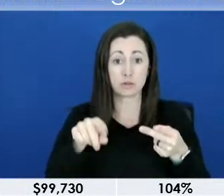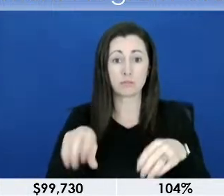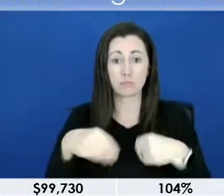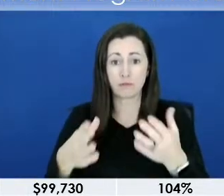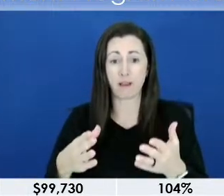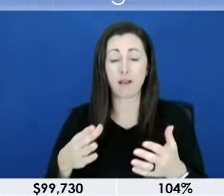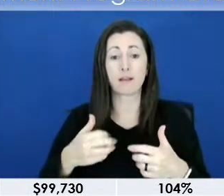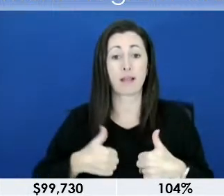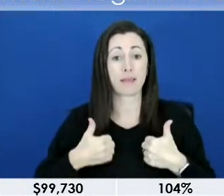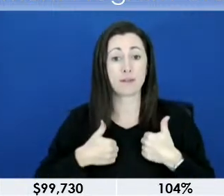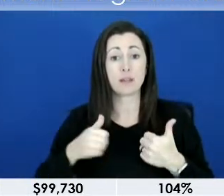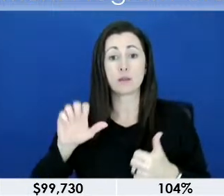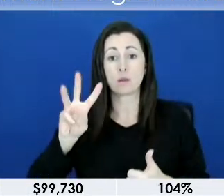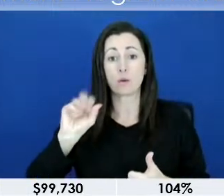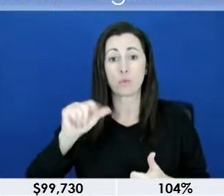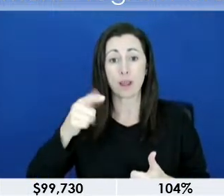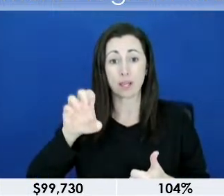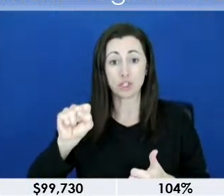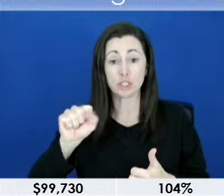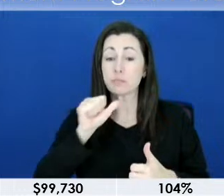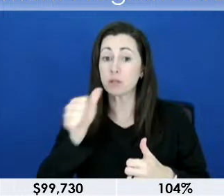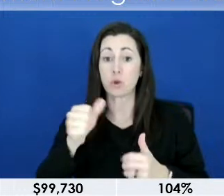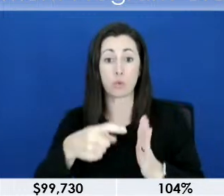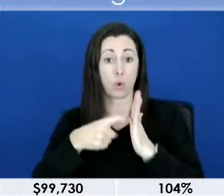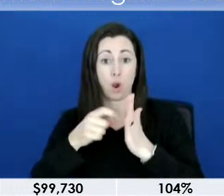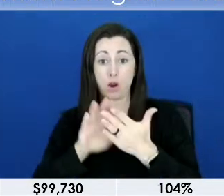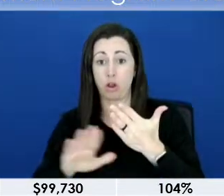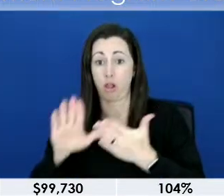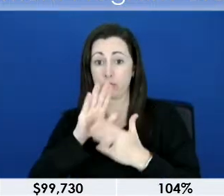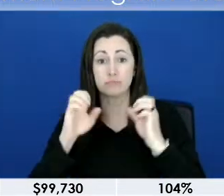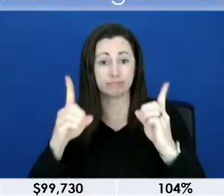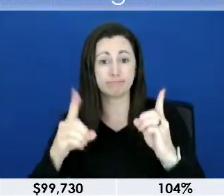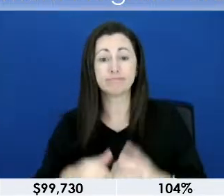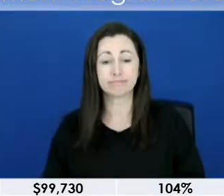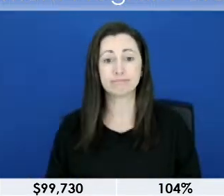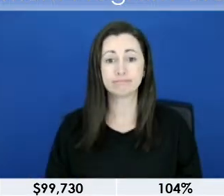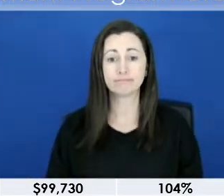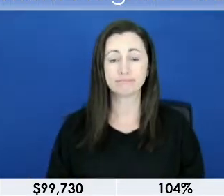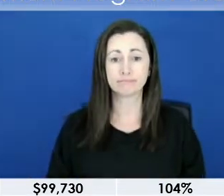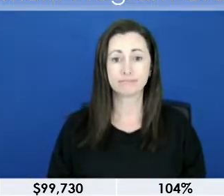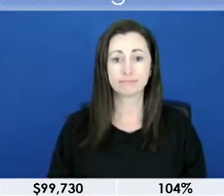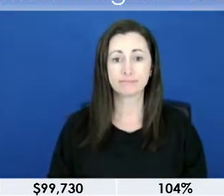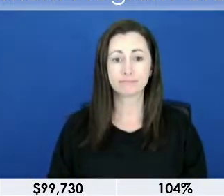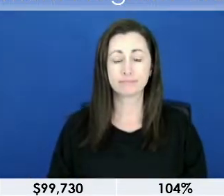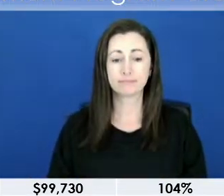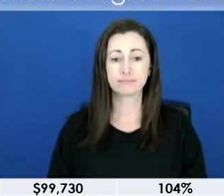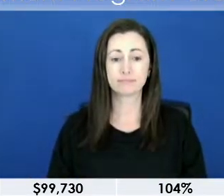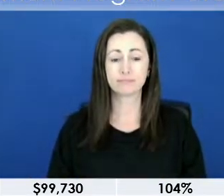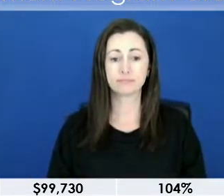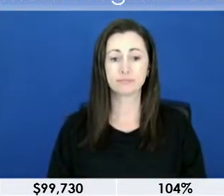THESE ARE -- A LOT OF THESE